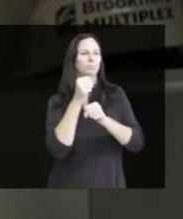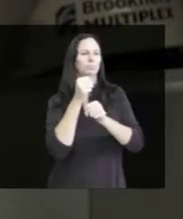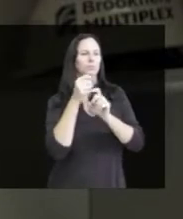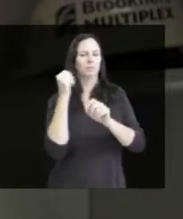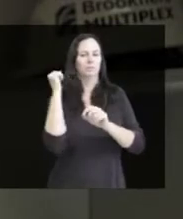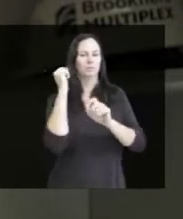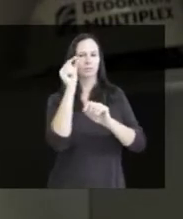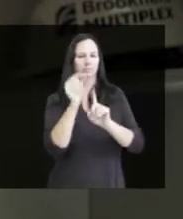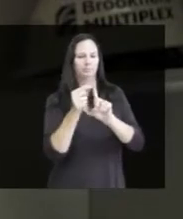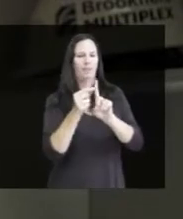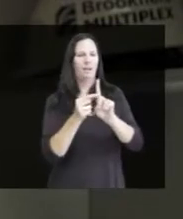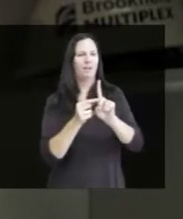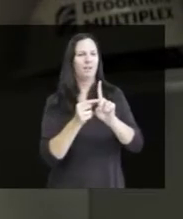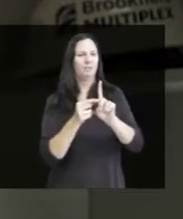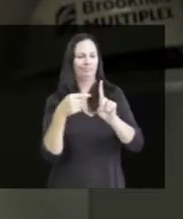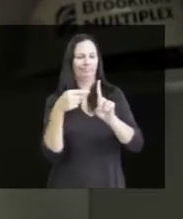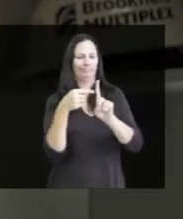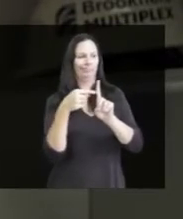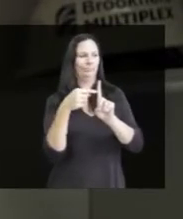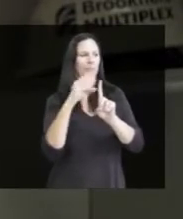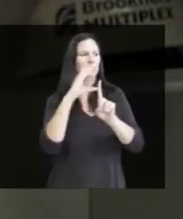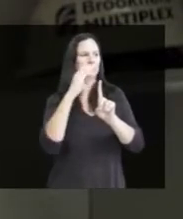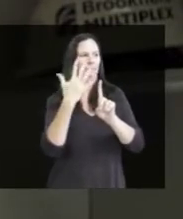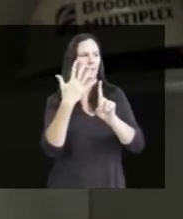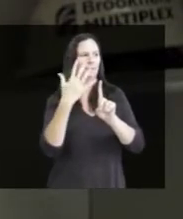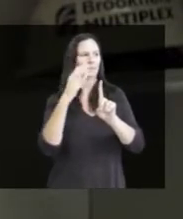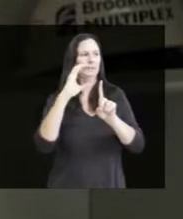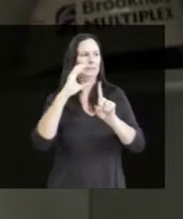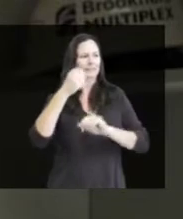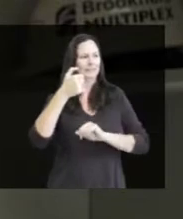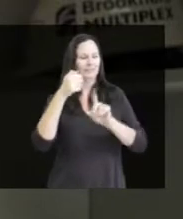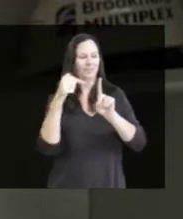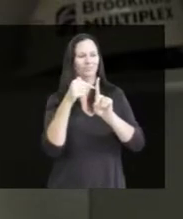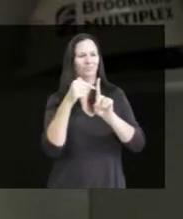And my neck's just slowly creased back and dislocated.